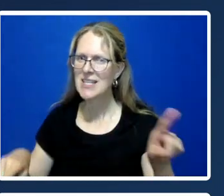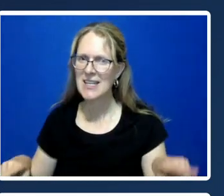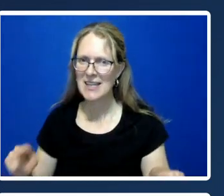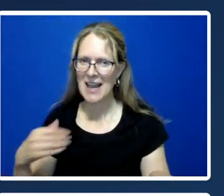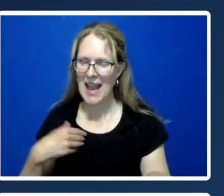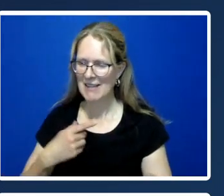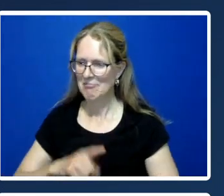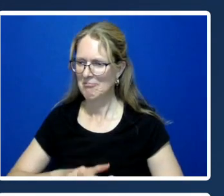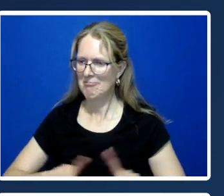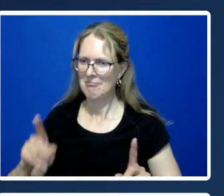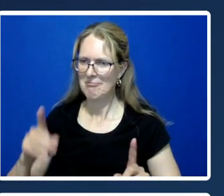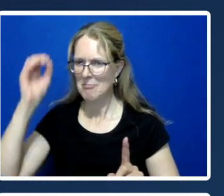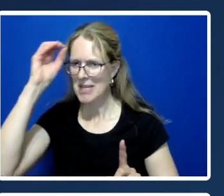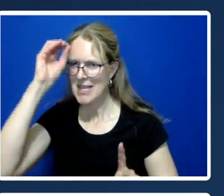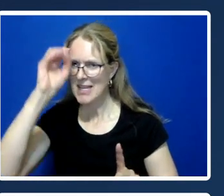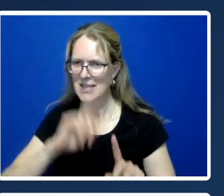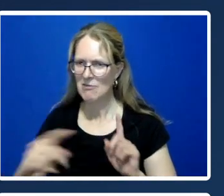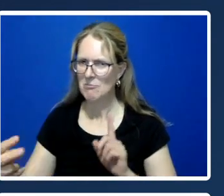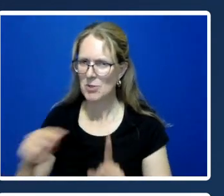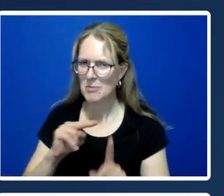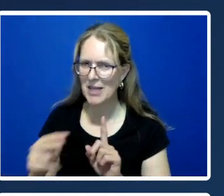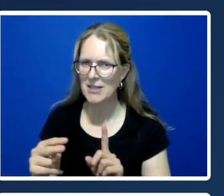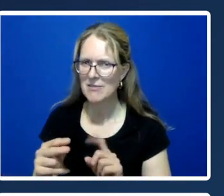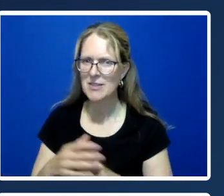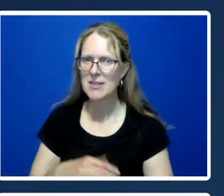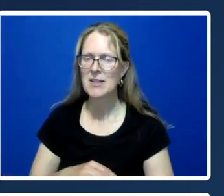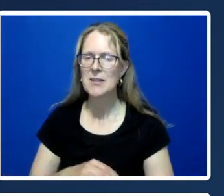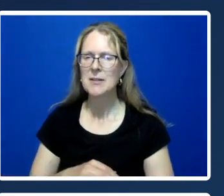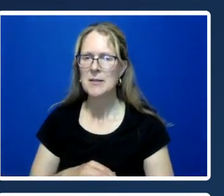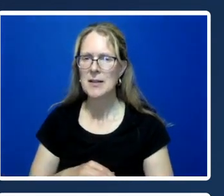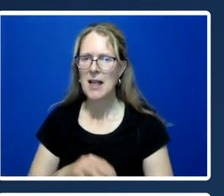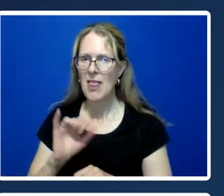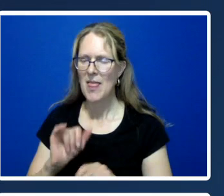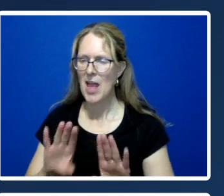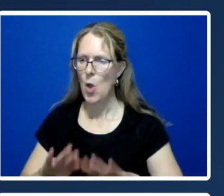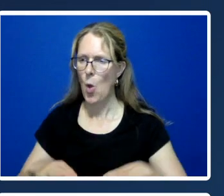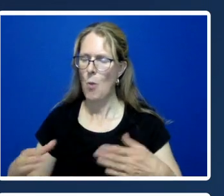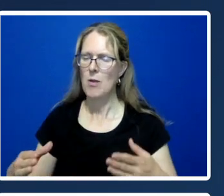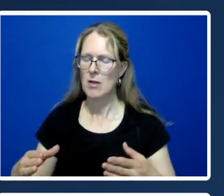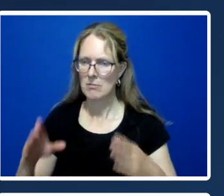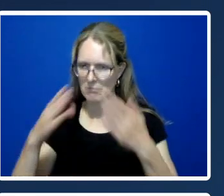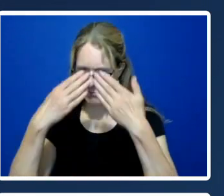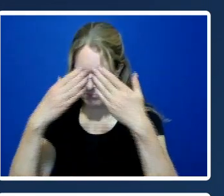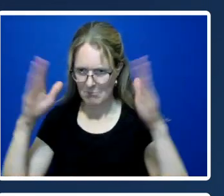of looking at things that opened up new ways of thinking about what the community could be. So,